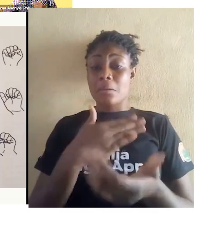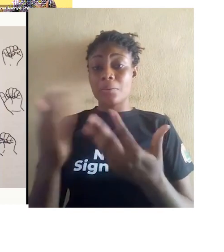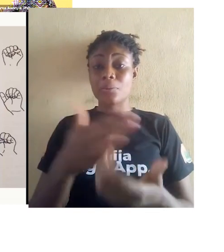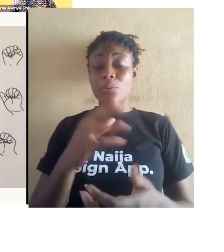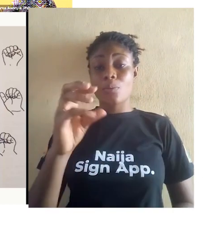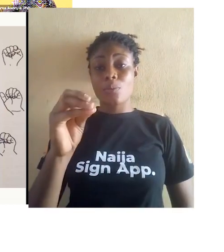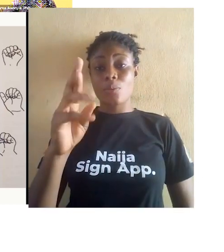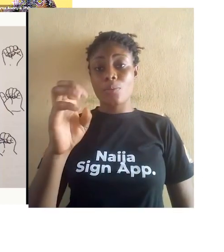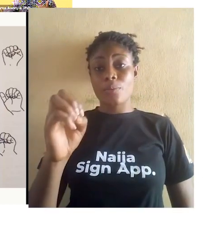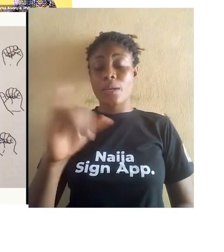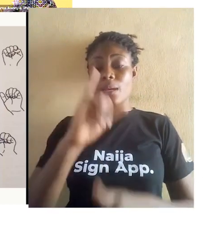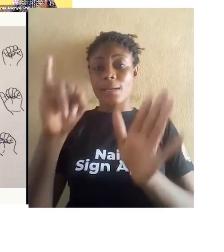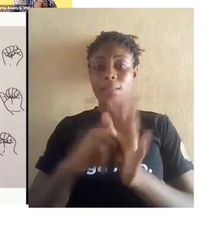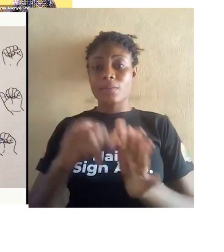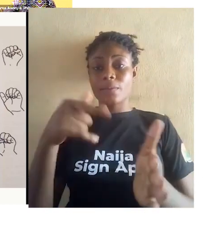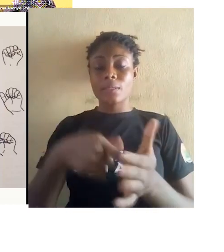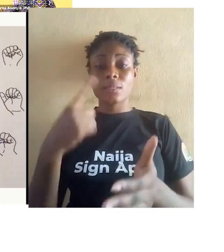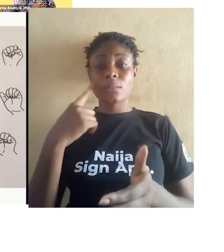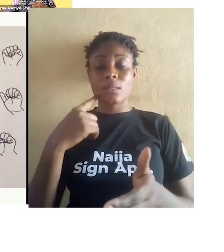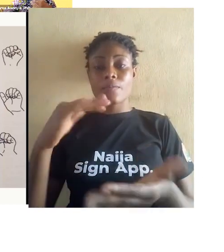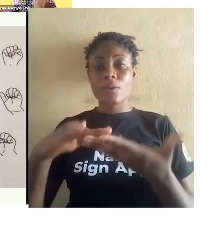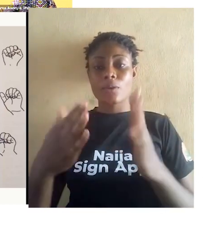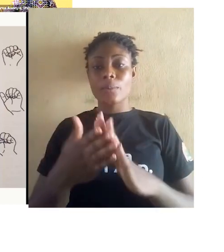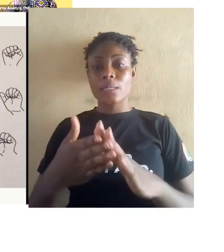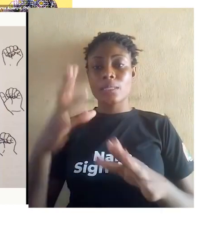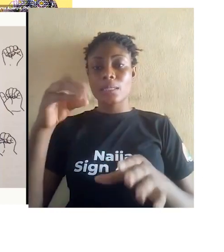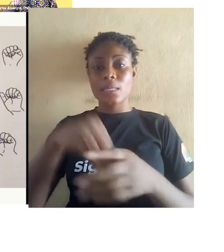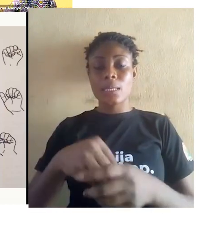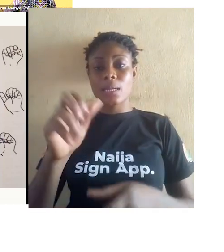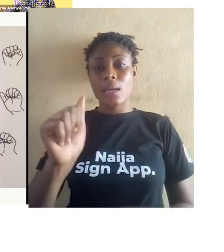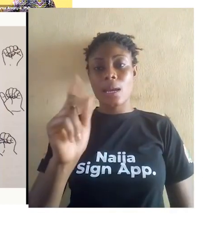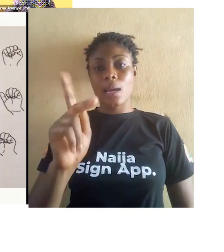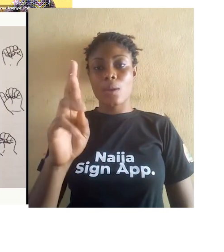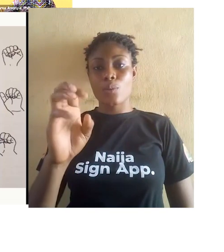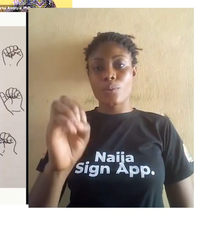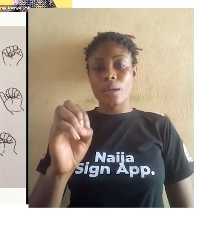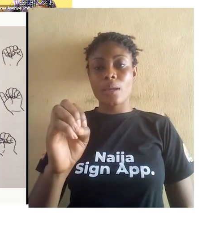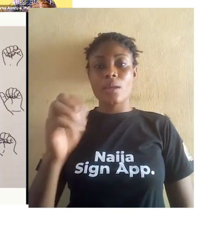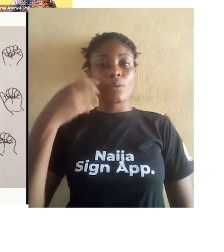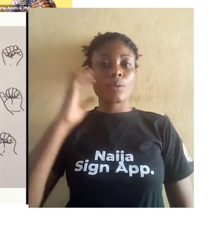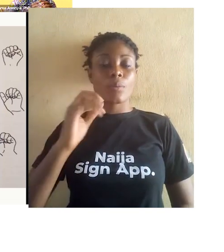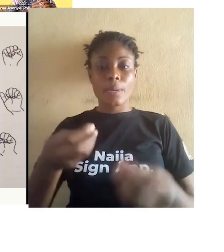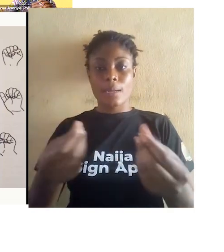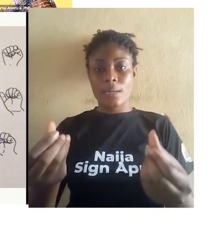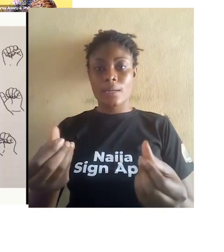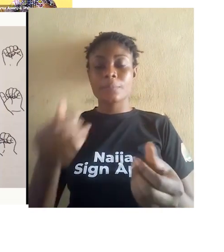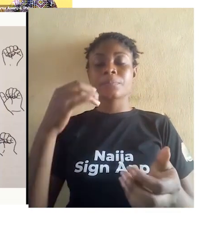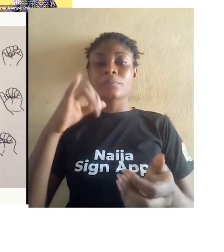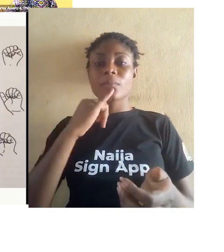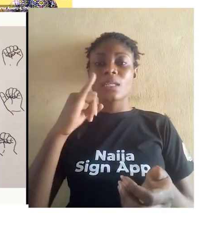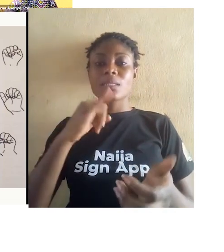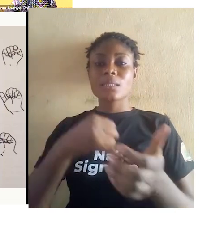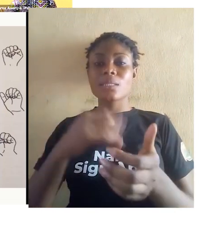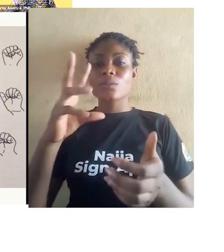deaf community in Akure, Yoruba land it is no doubt that the work that you know he describes um